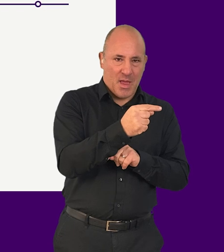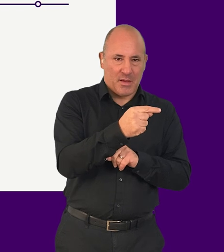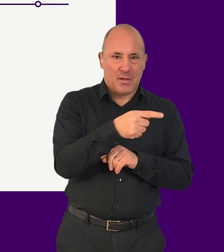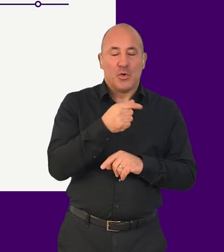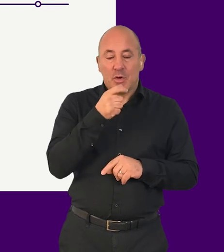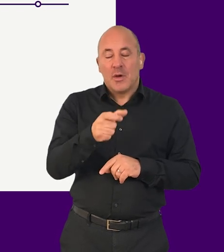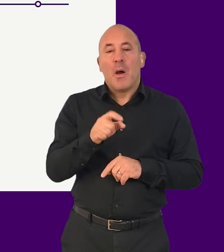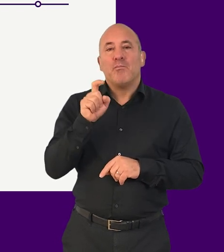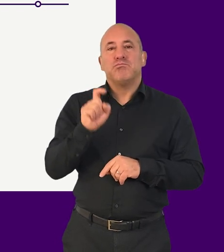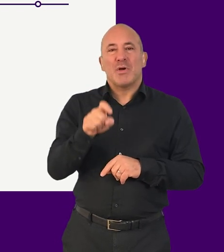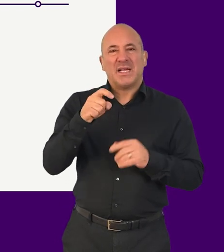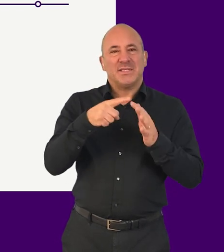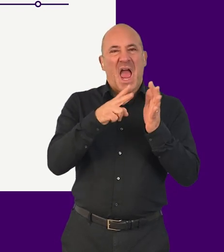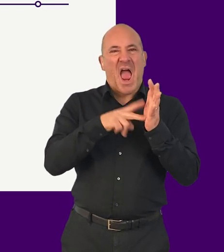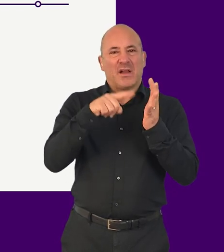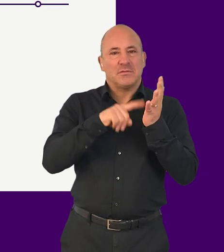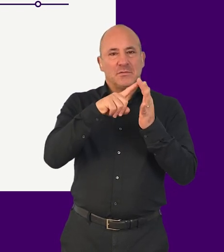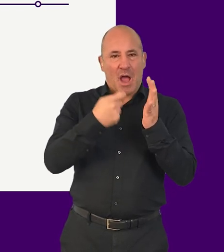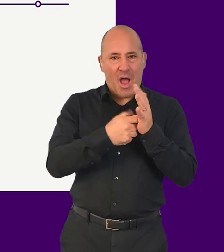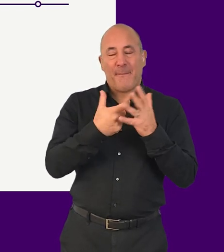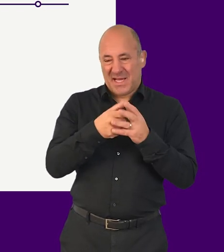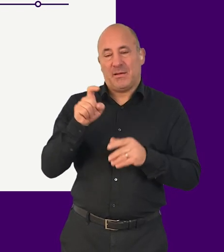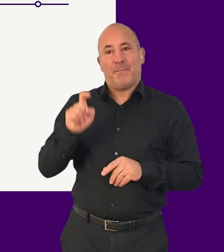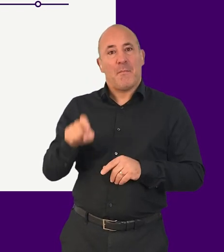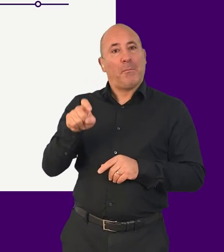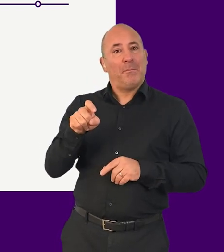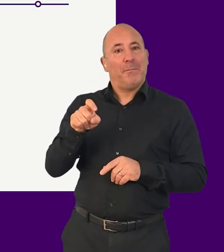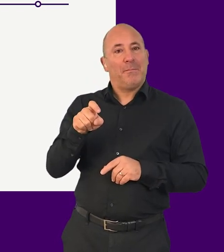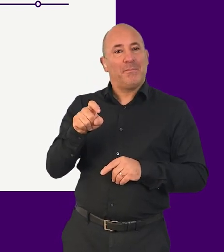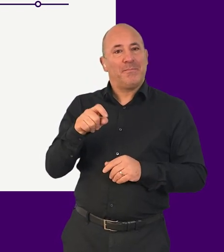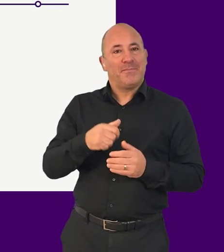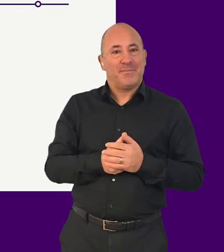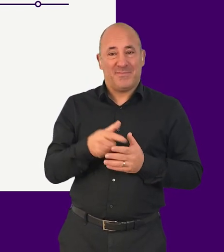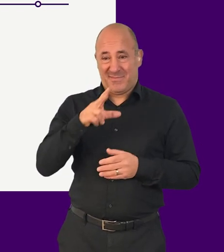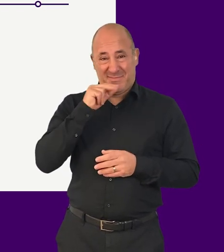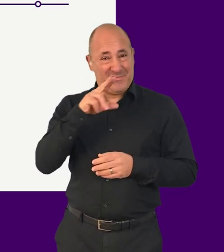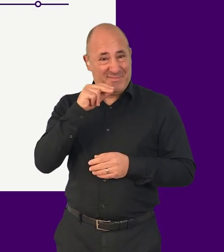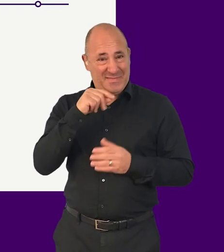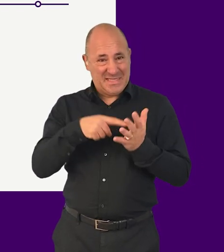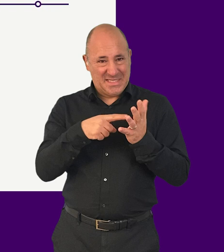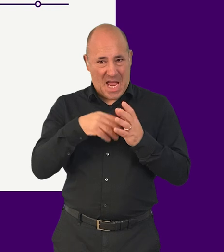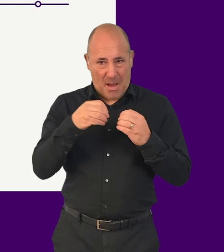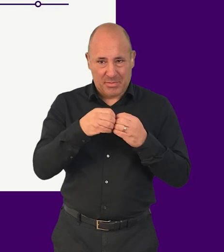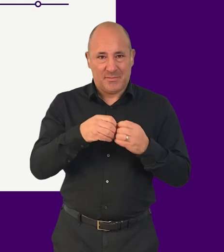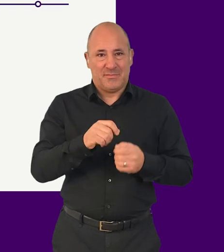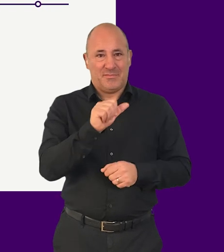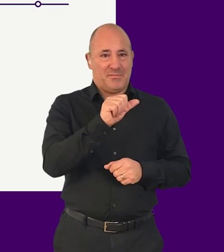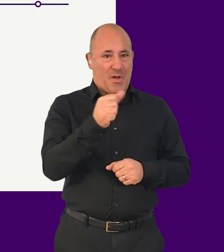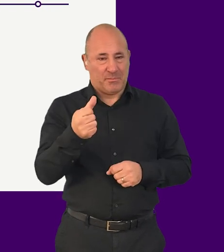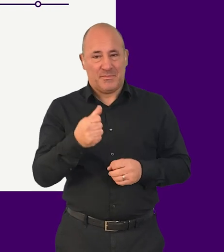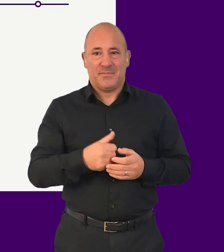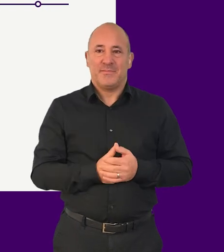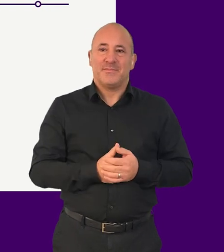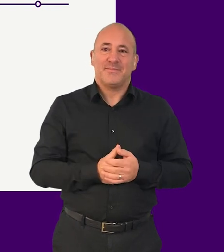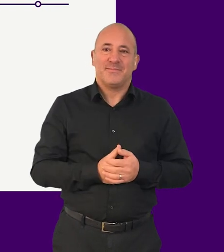and "Press Enter" to activate a control. [User voice] tab tab